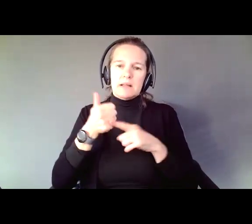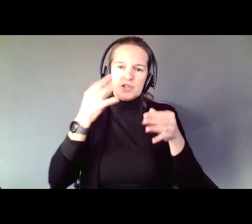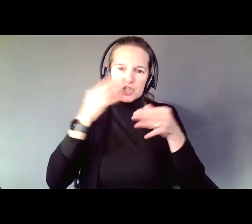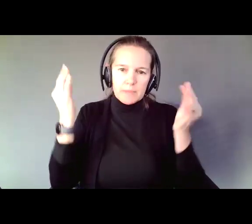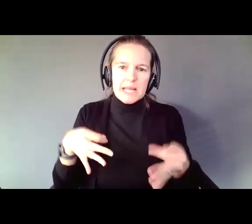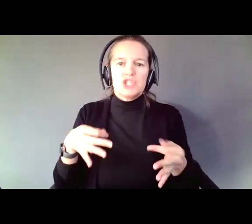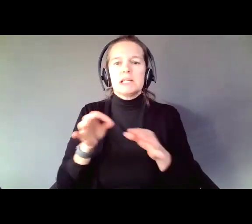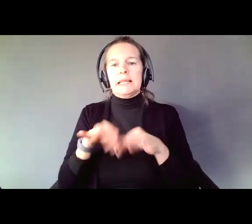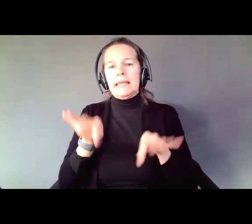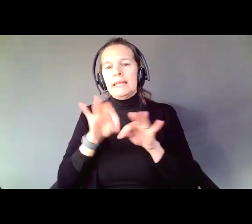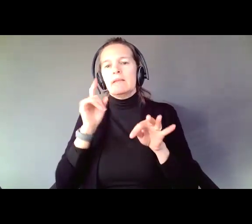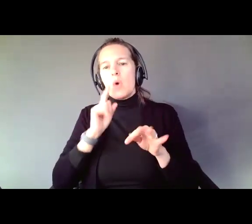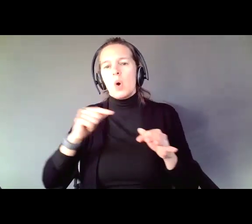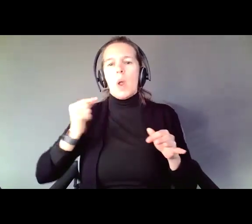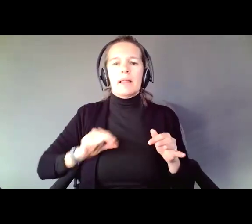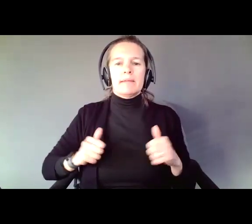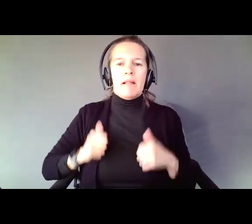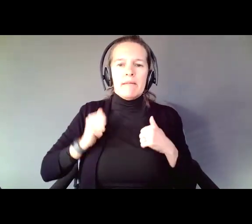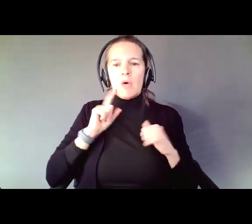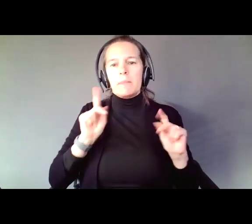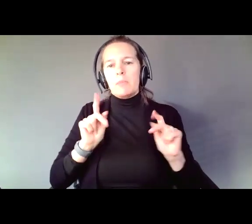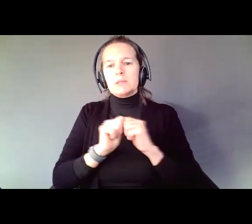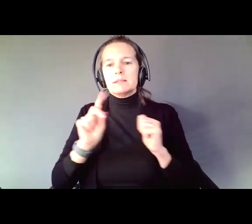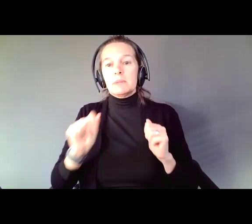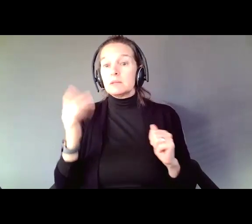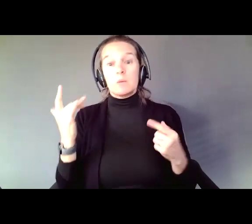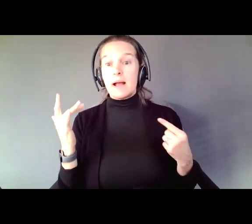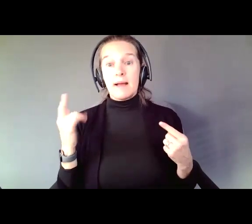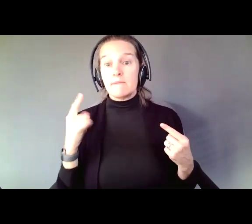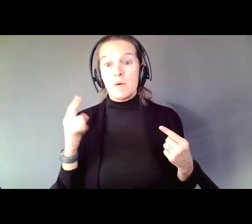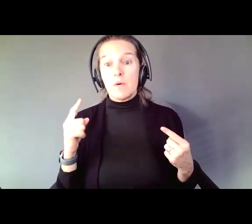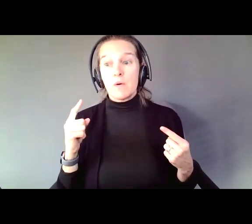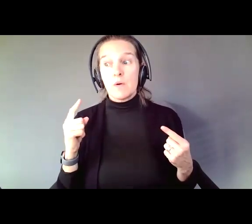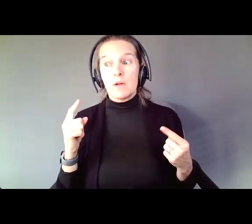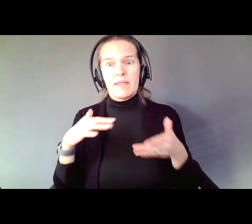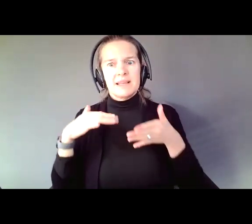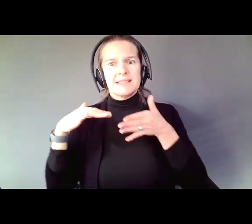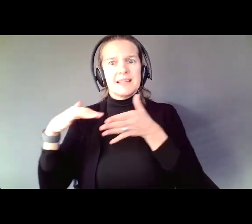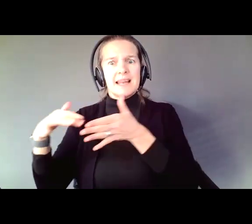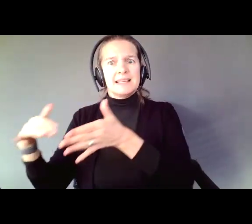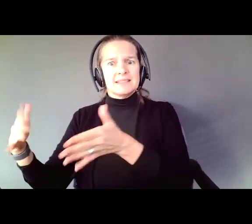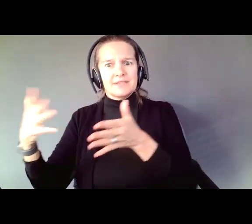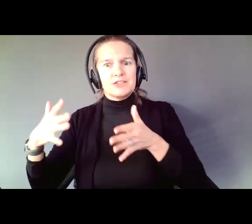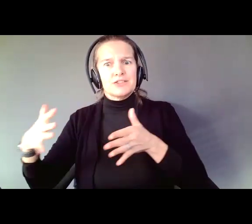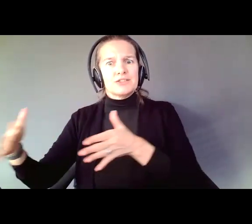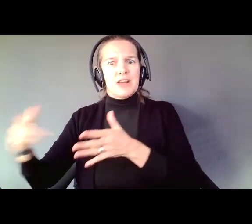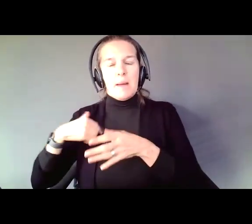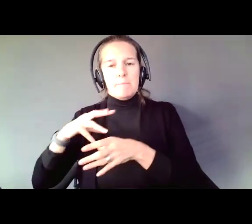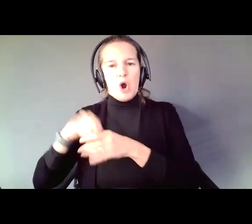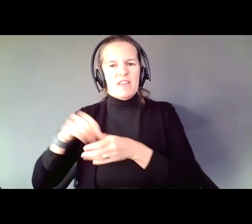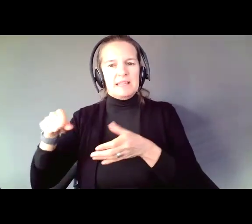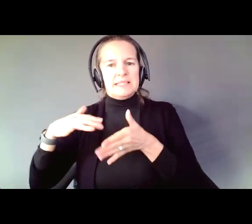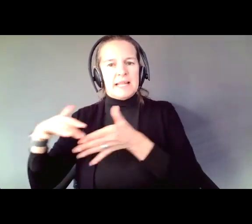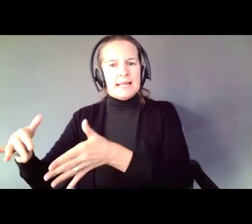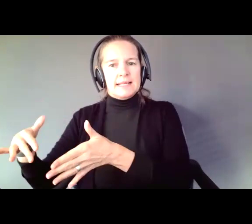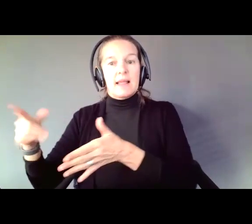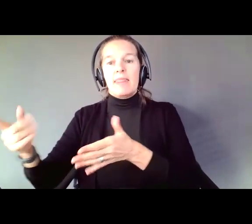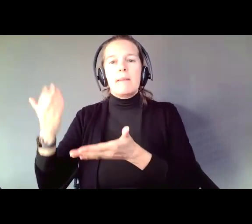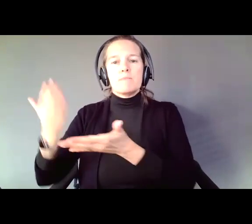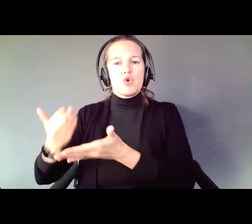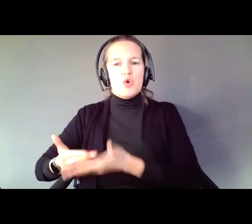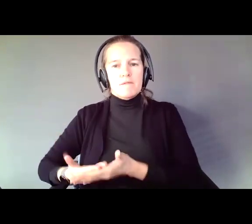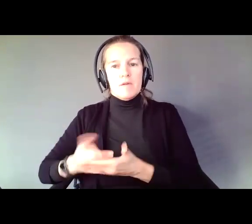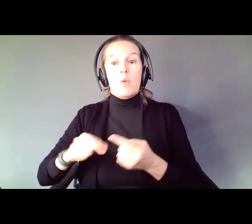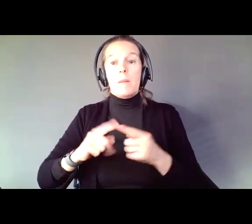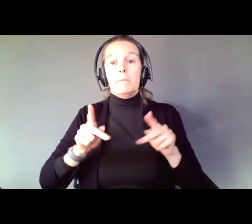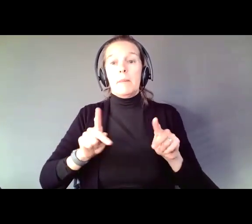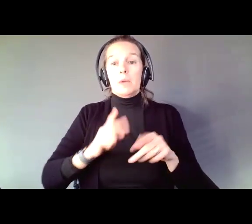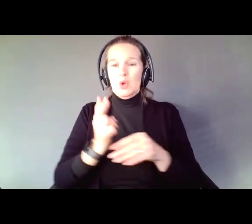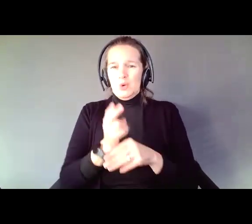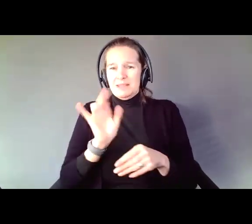to quality of life for people with disabilities is this, the studies are coming in. I'm part of a bunch of them. That are showing that when people use Supported Decision Making, they have more self